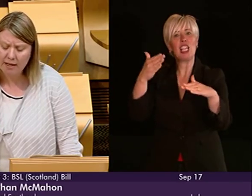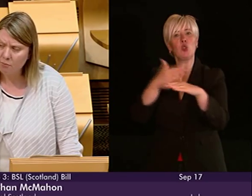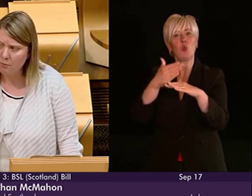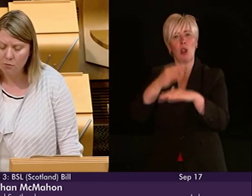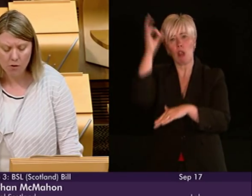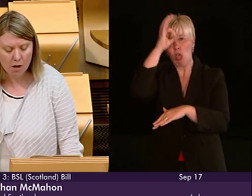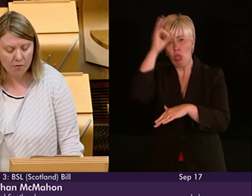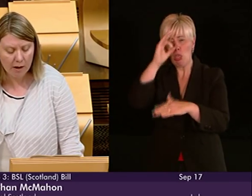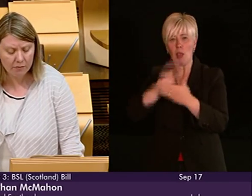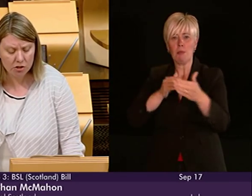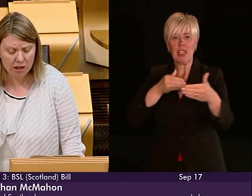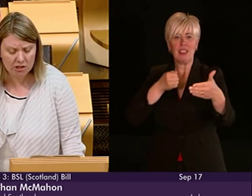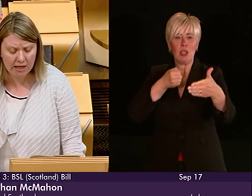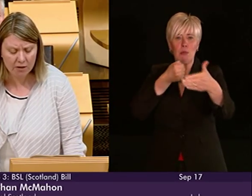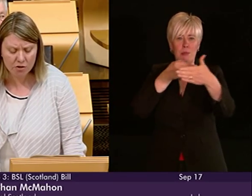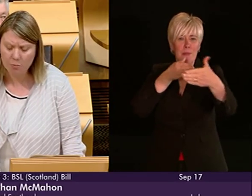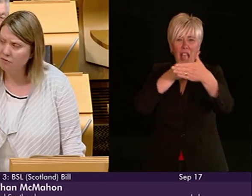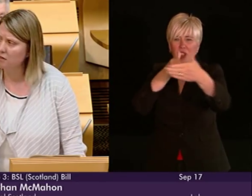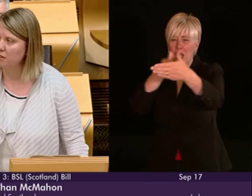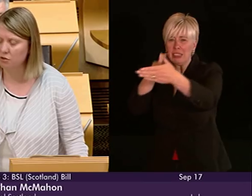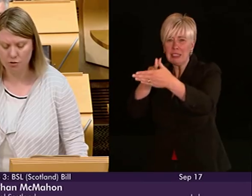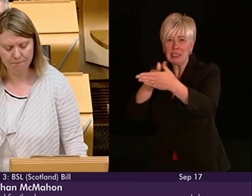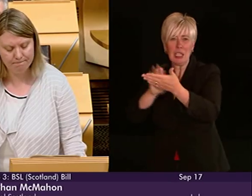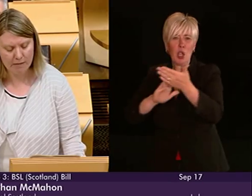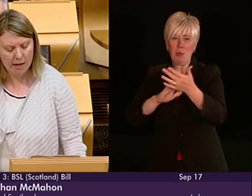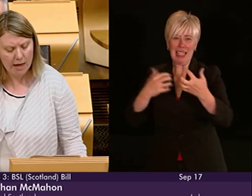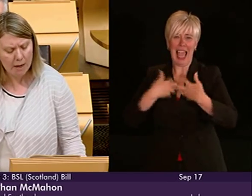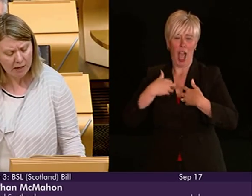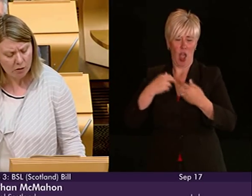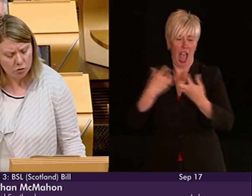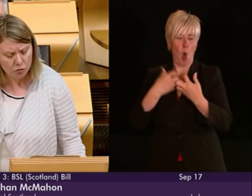that prevent deaf people from having the chance to get into their preferred careers. She